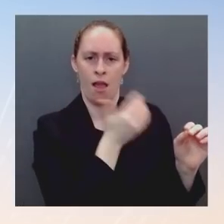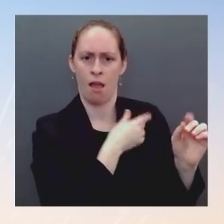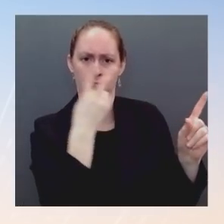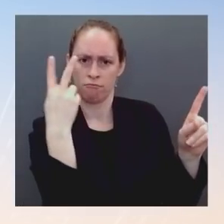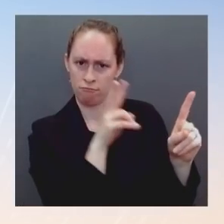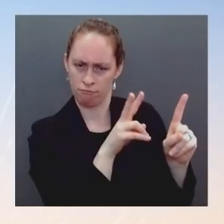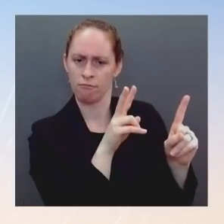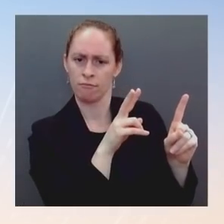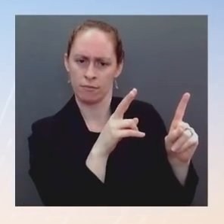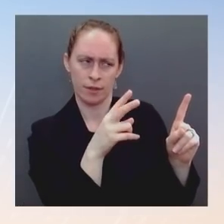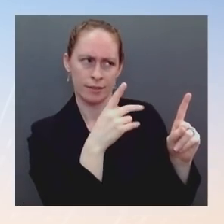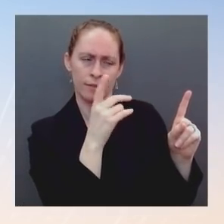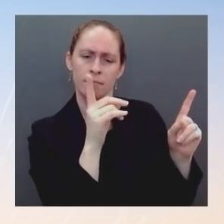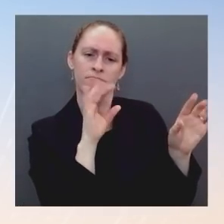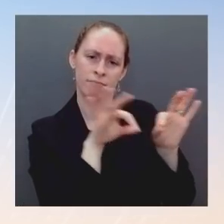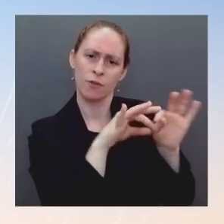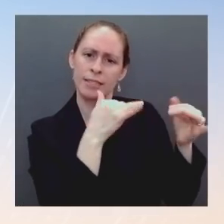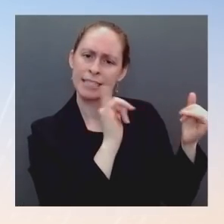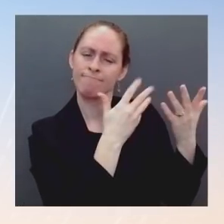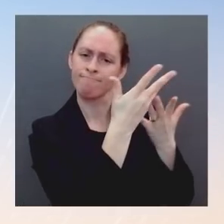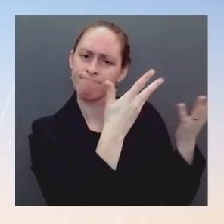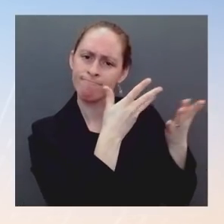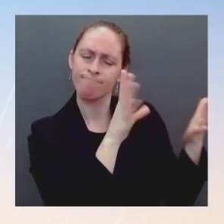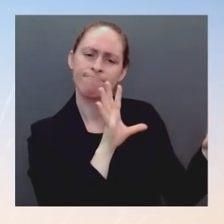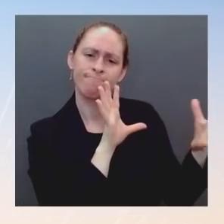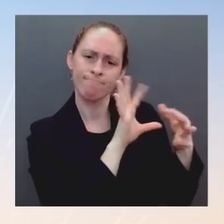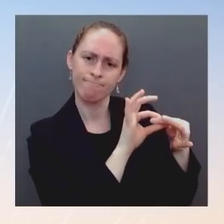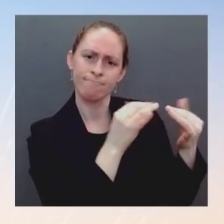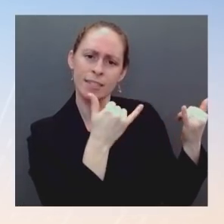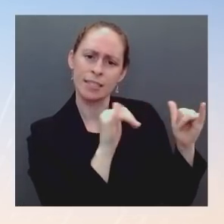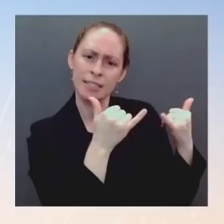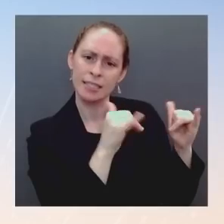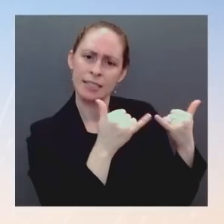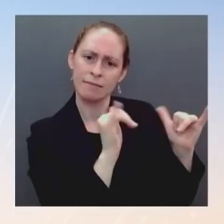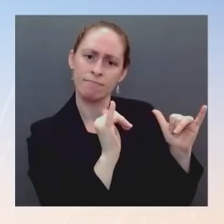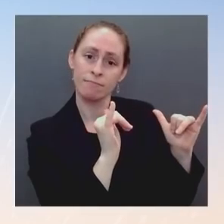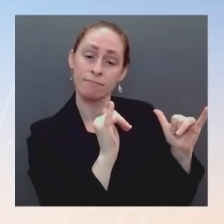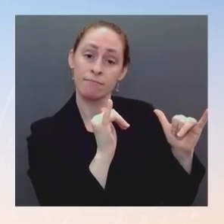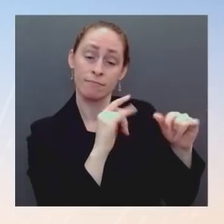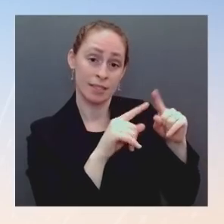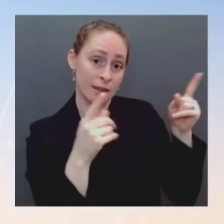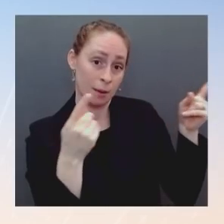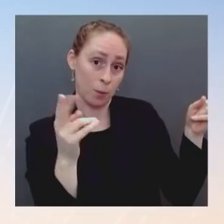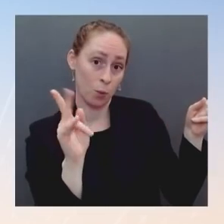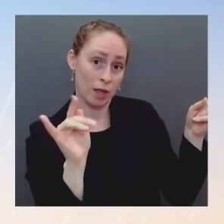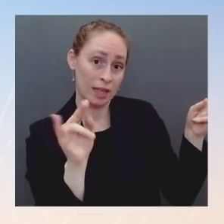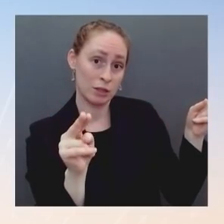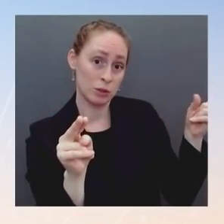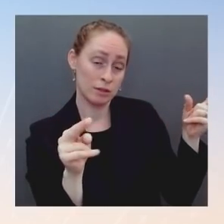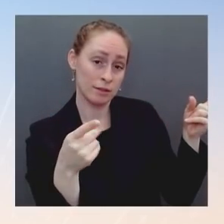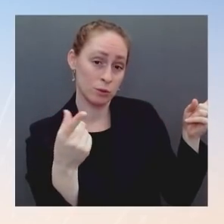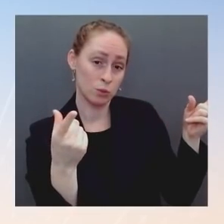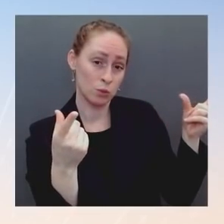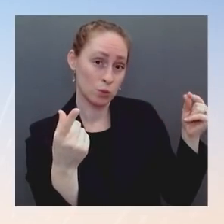So, we're always going to keep that door open. The Press: And back to SCOTUS, just to try one more time -- >> Ms. Psaki: Go ahead. The Press: -- with Judge Childs.